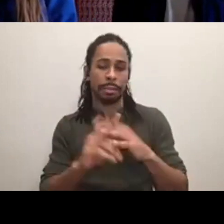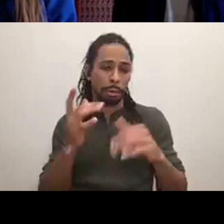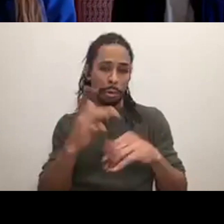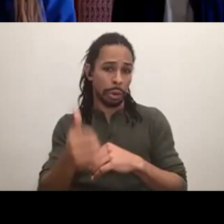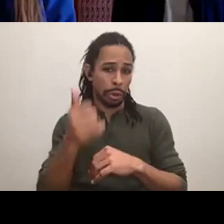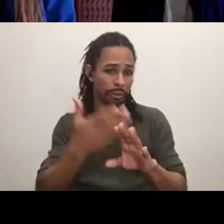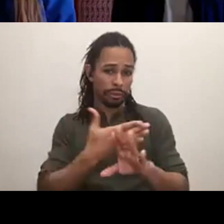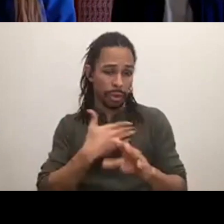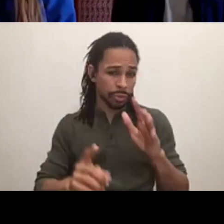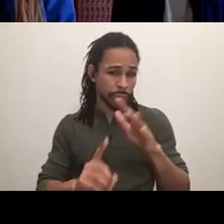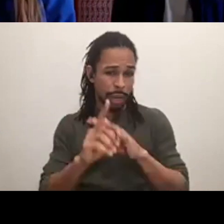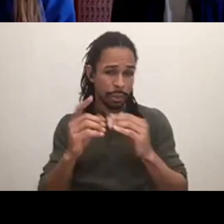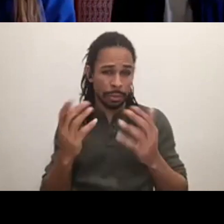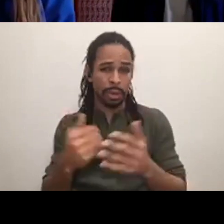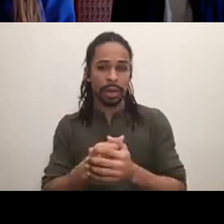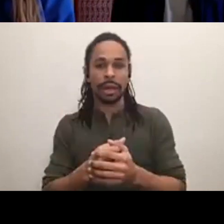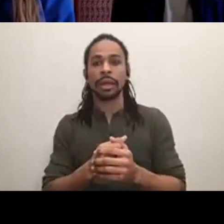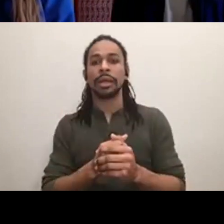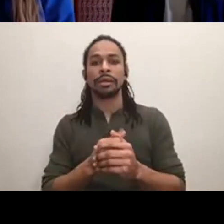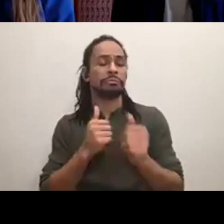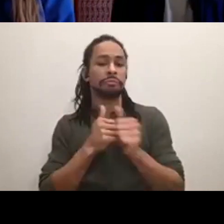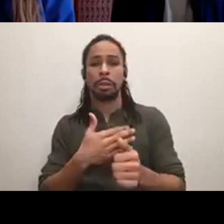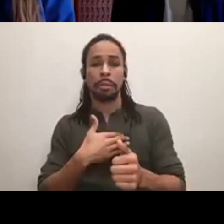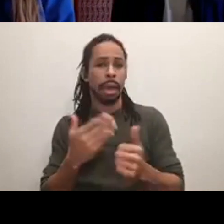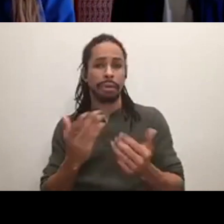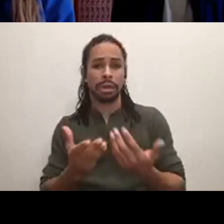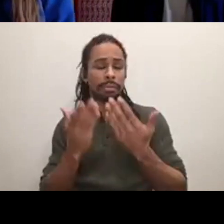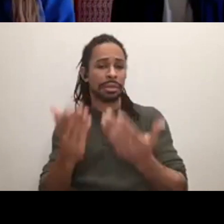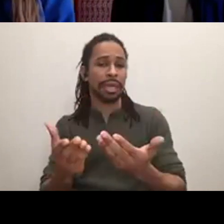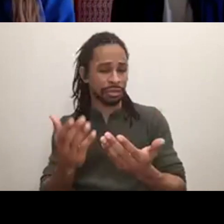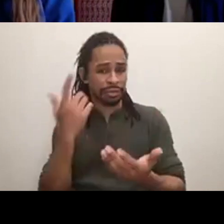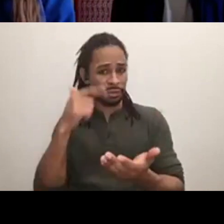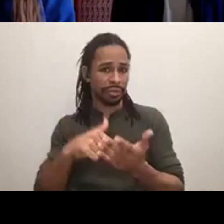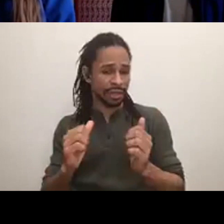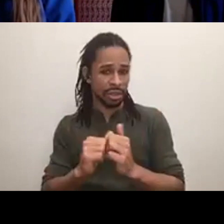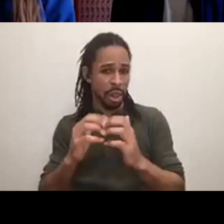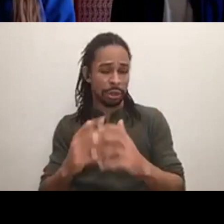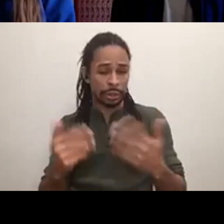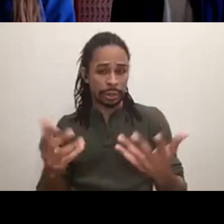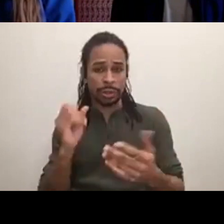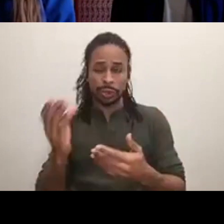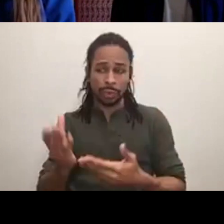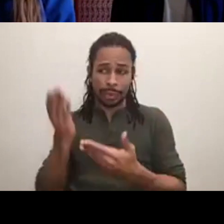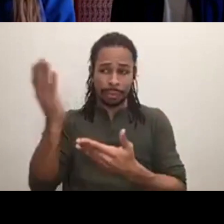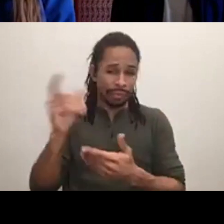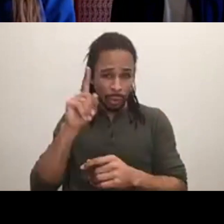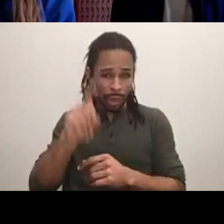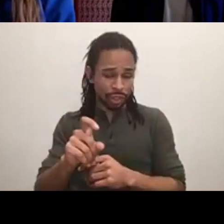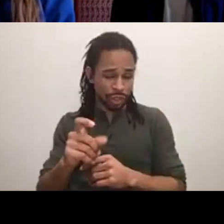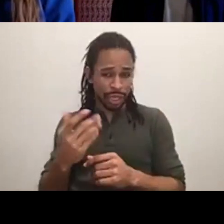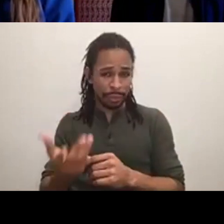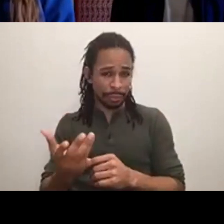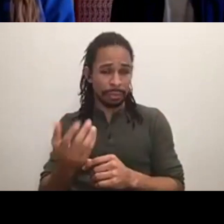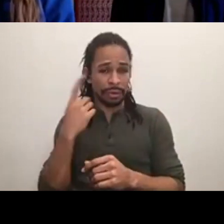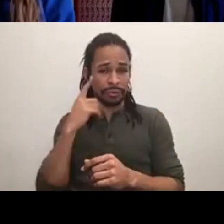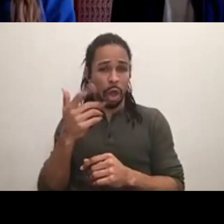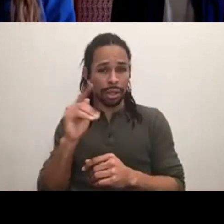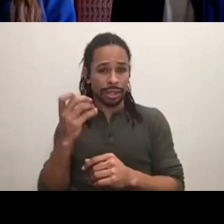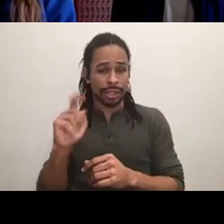yours; do you want to read it? Do you remember what it was, or do you want me to read it?